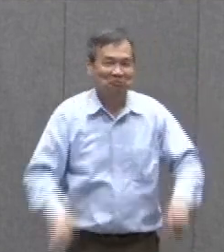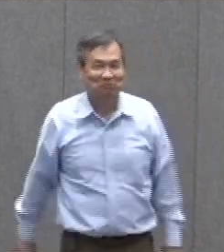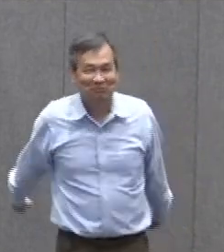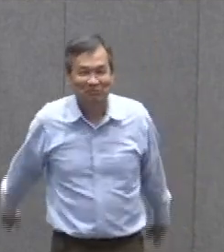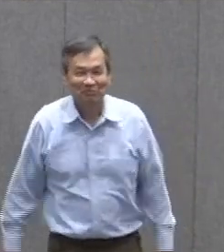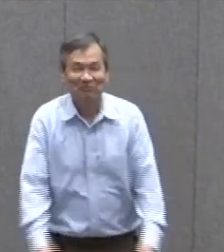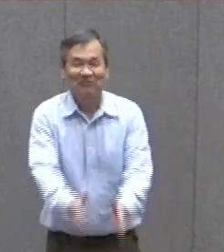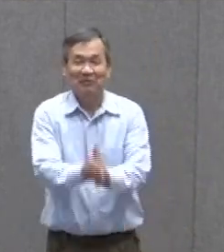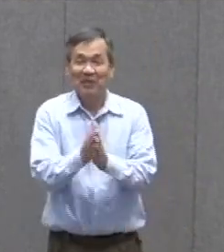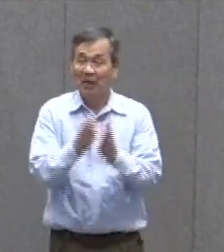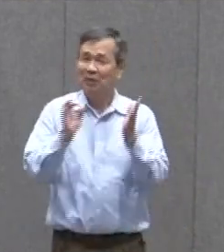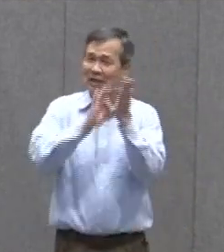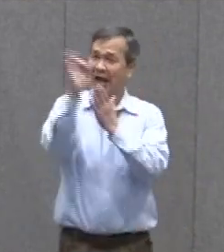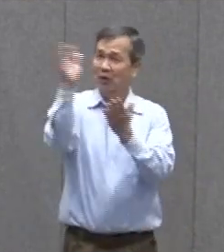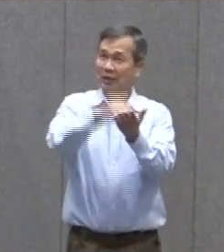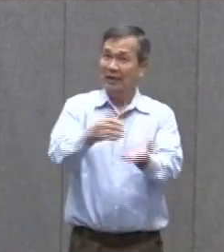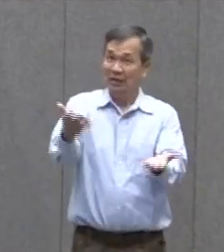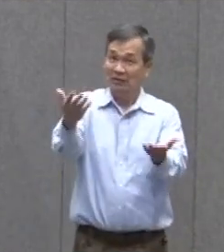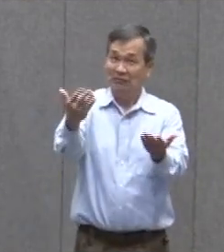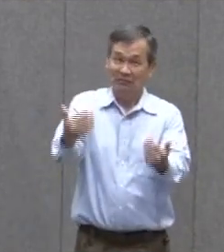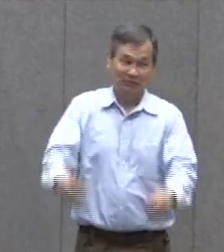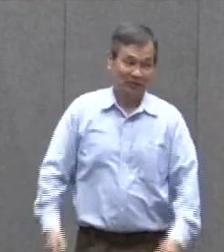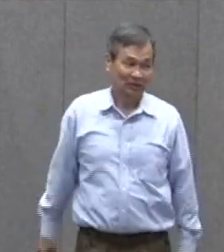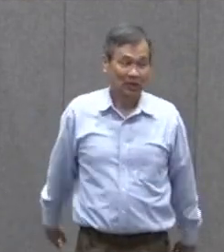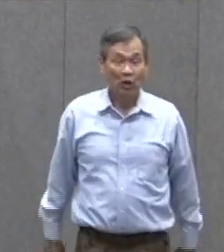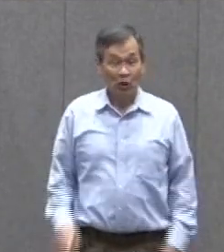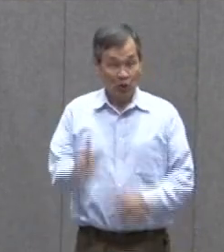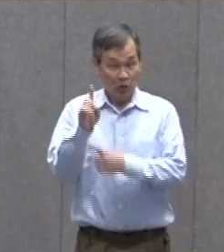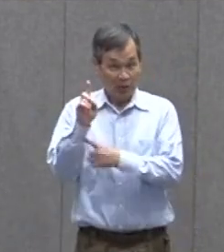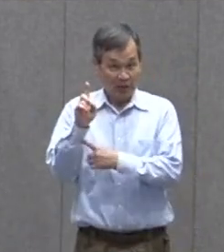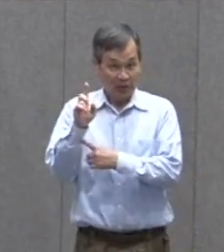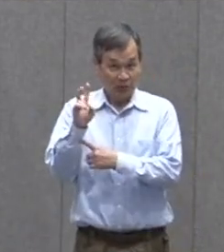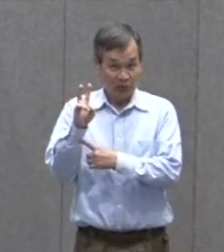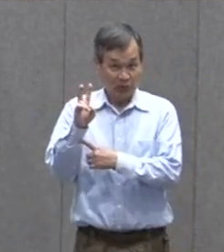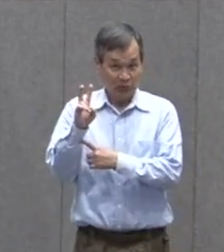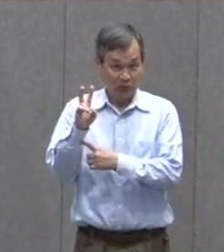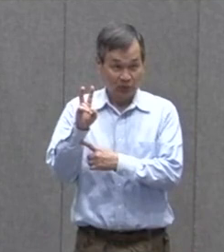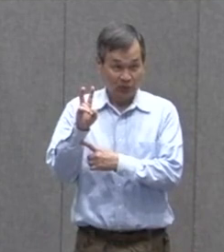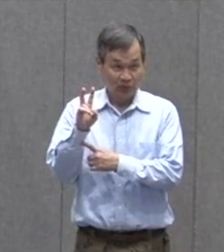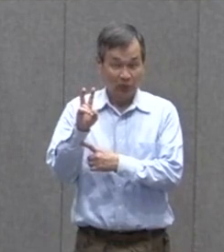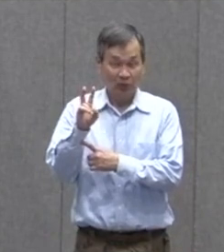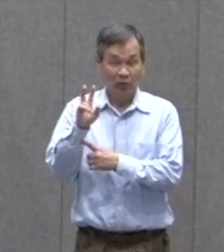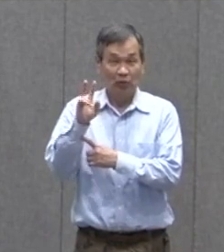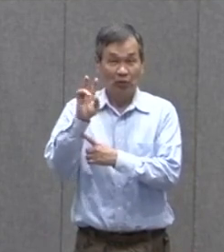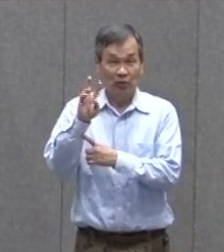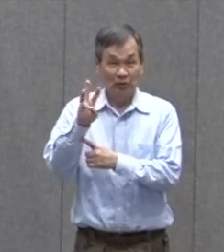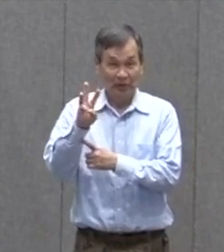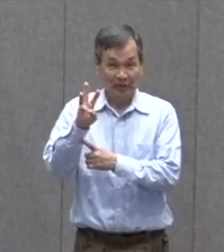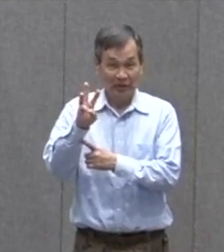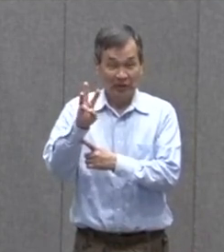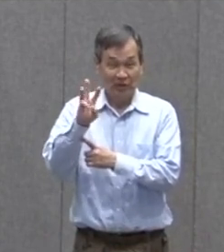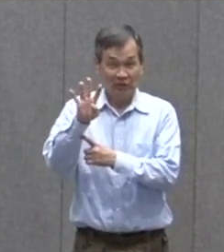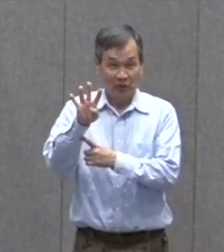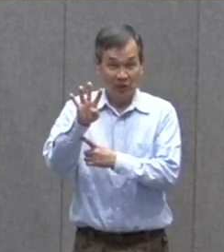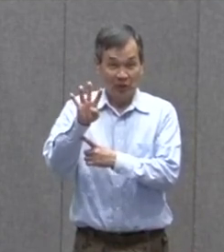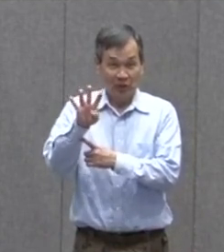So let me count that again. One, two, three, four,